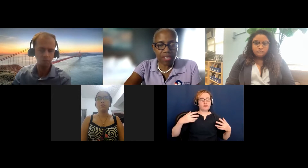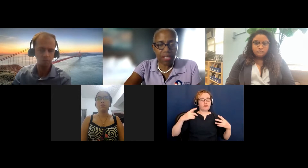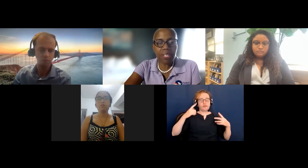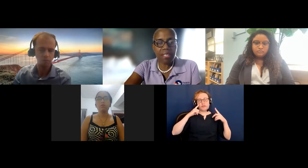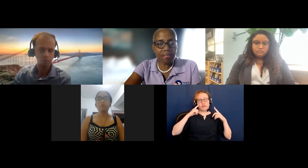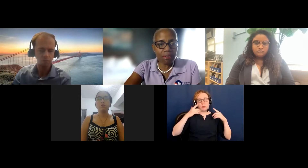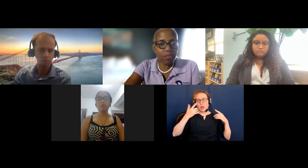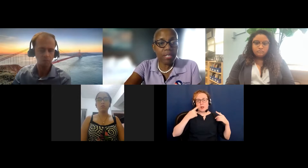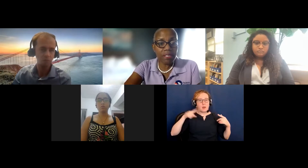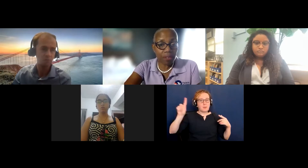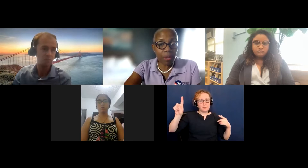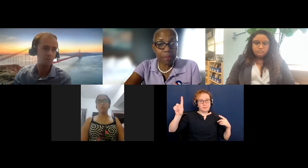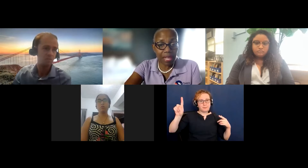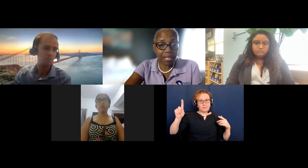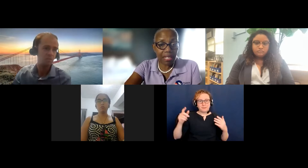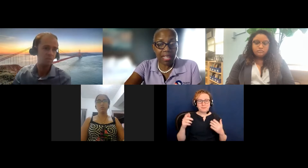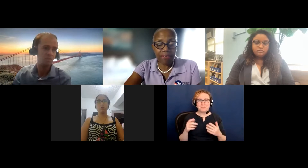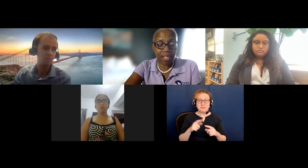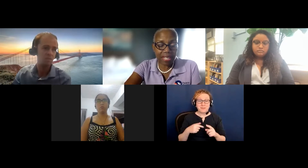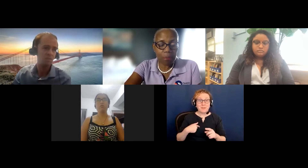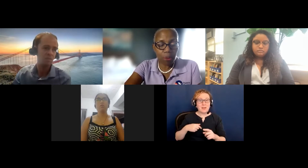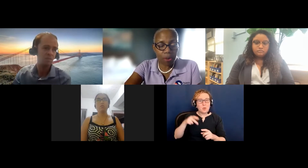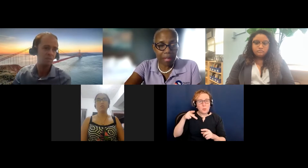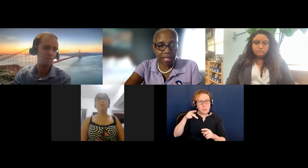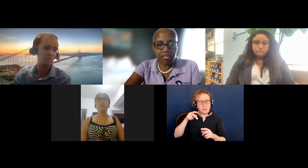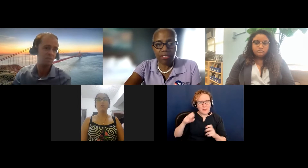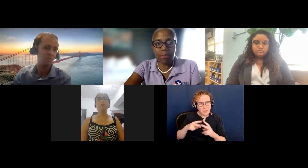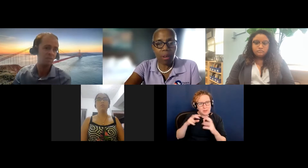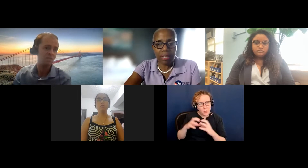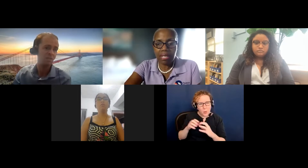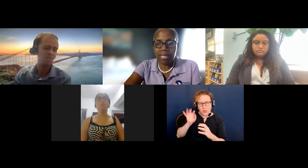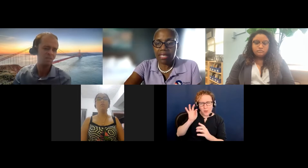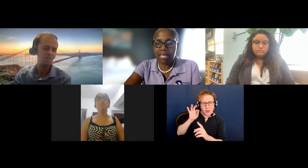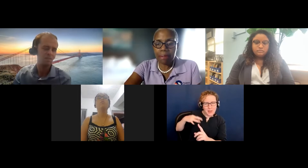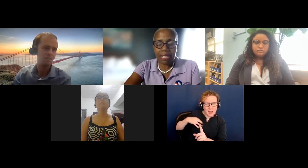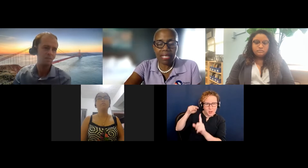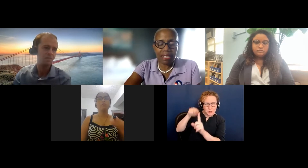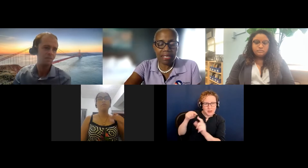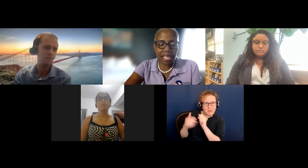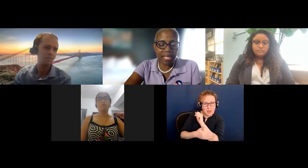you can read their website and find out more about the country and what disabilities they